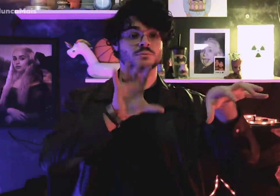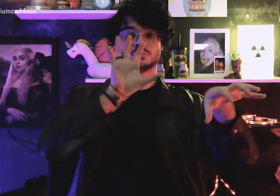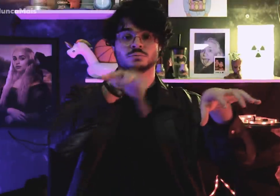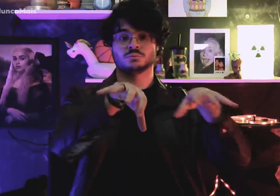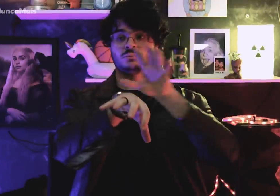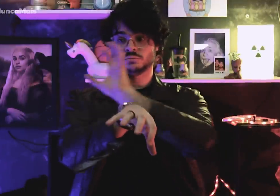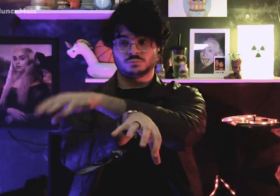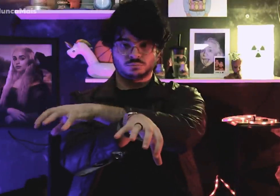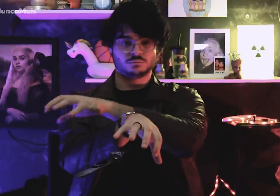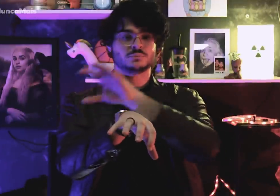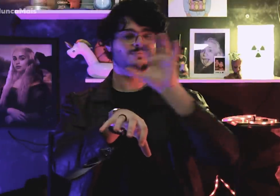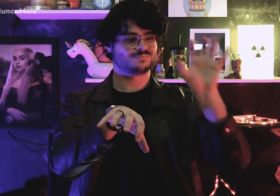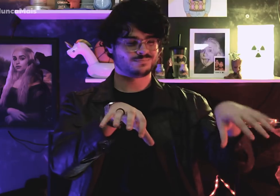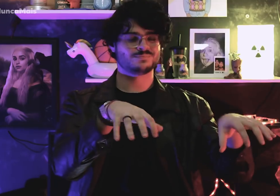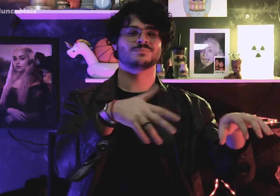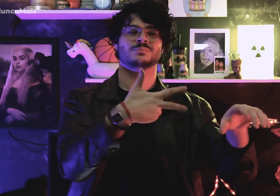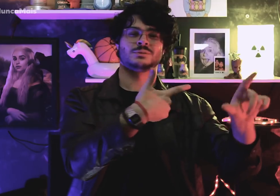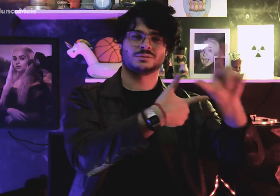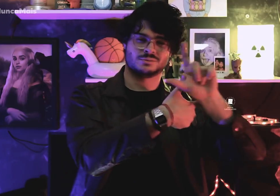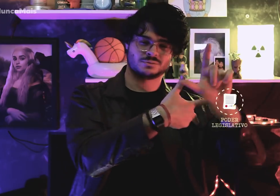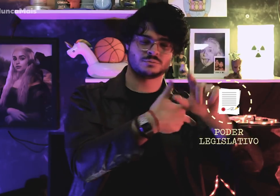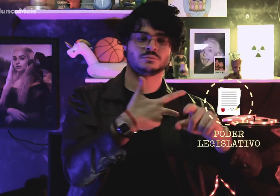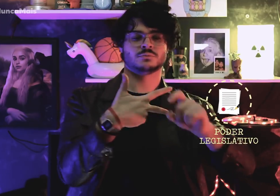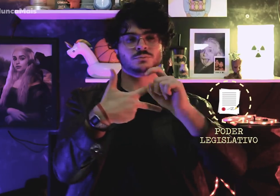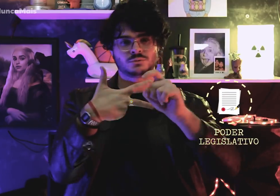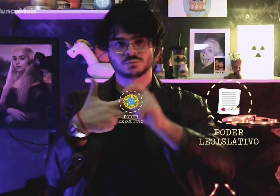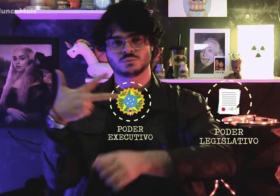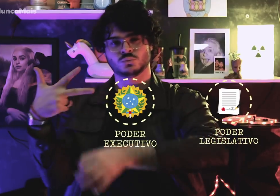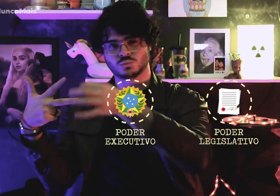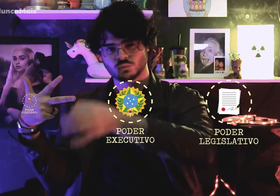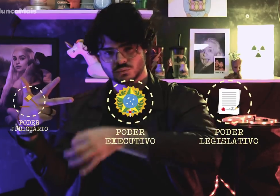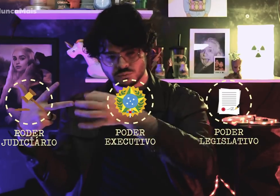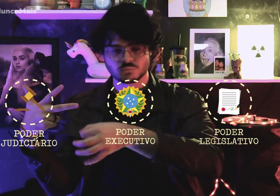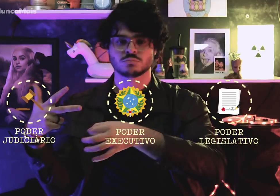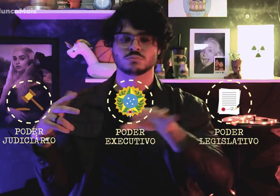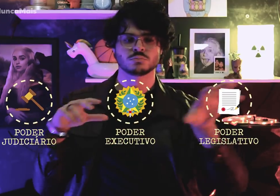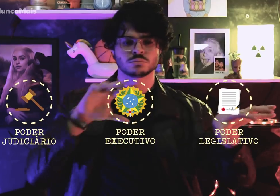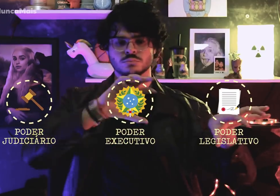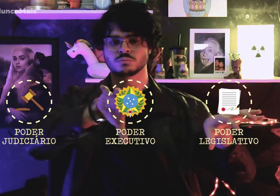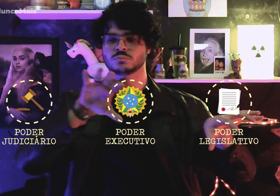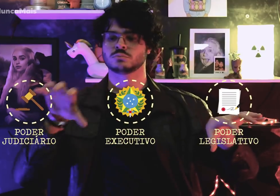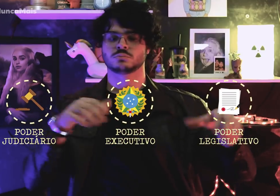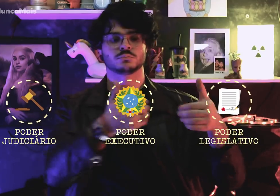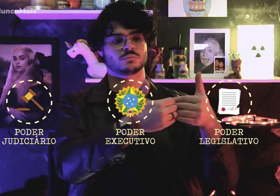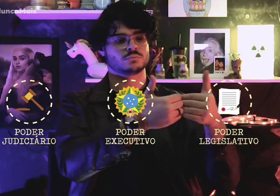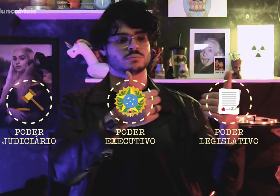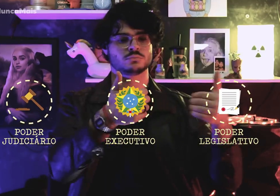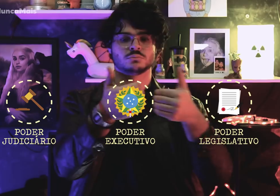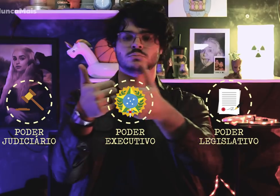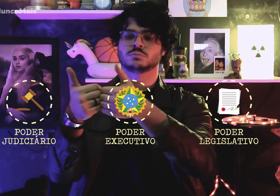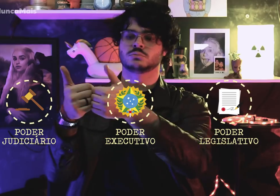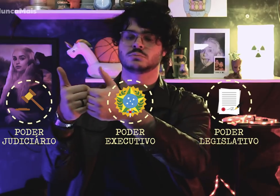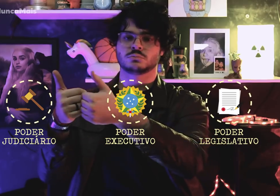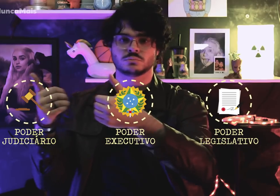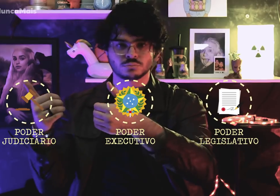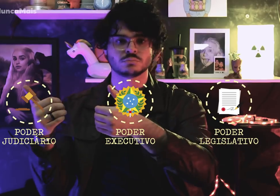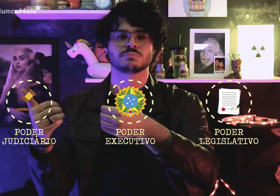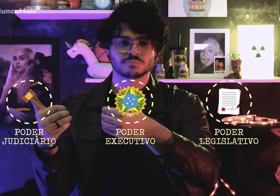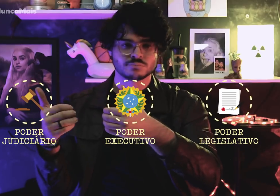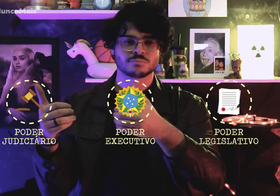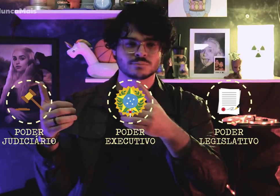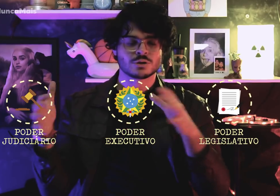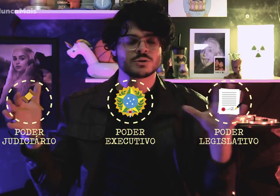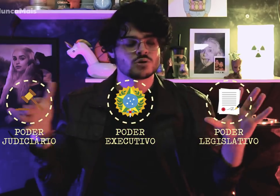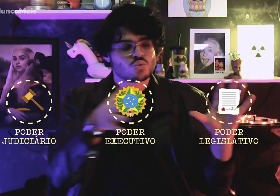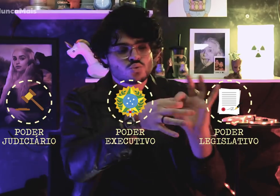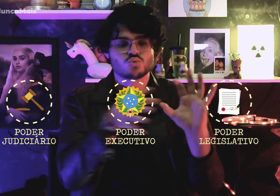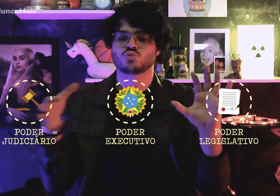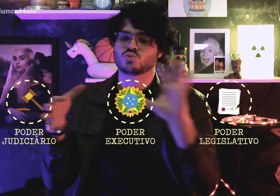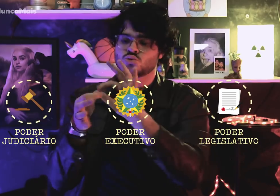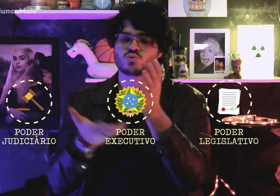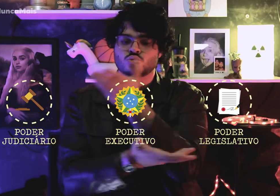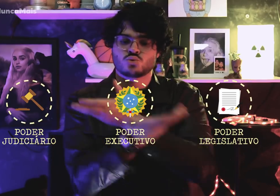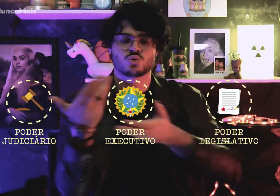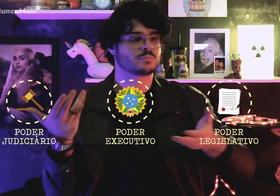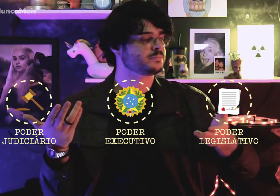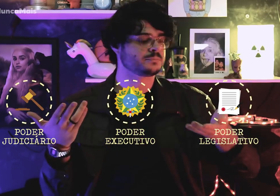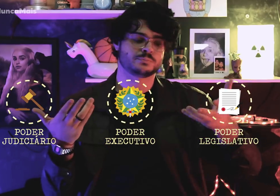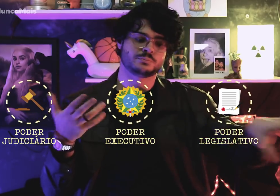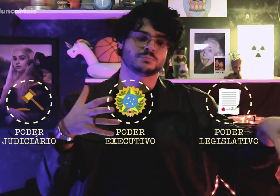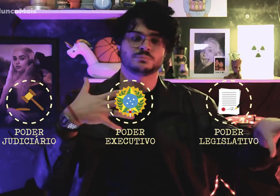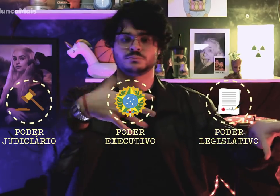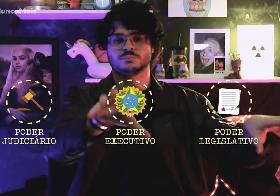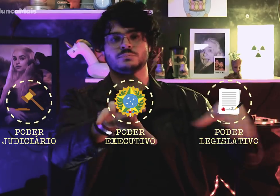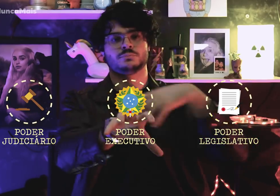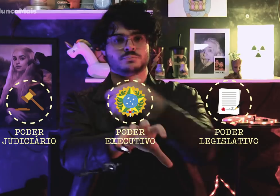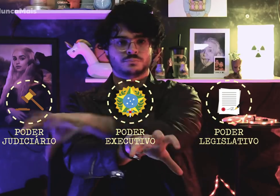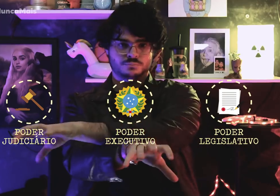separation was maintained of the three powers